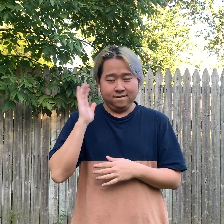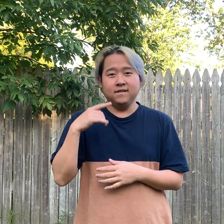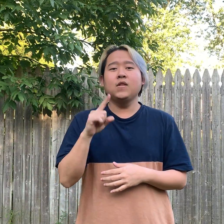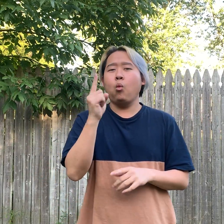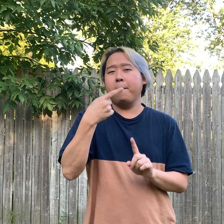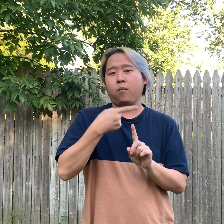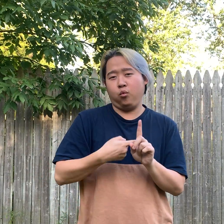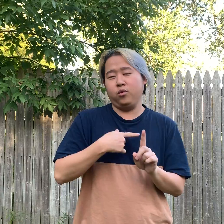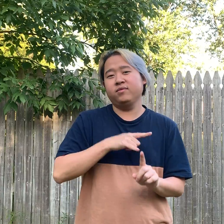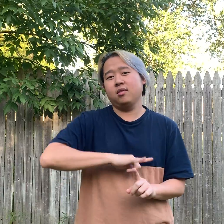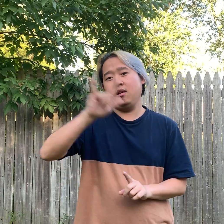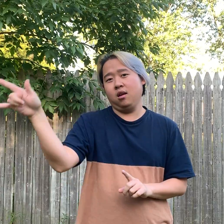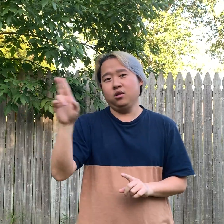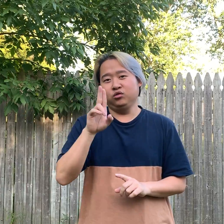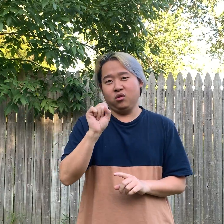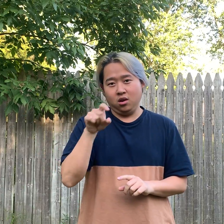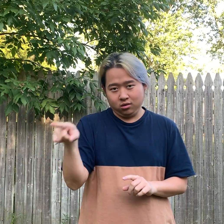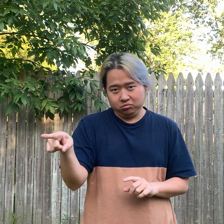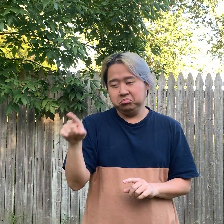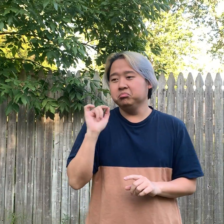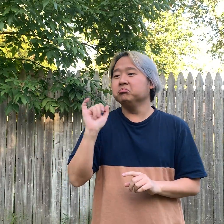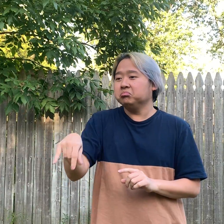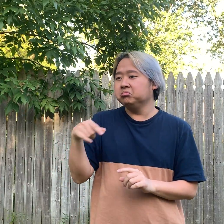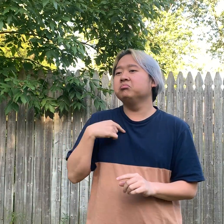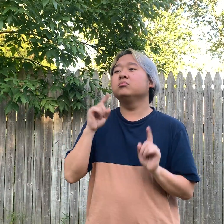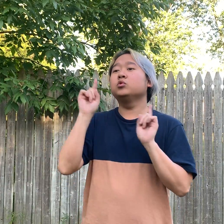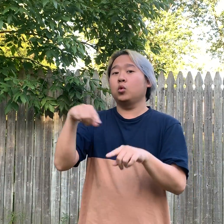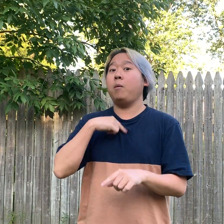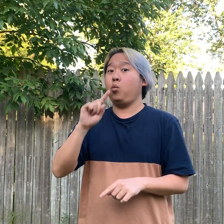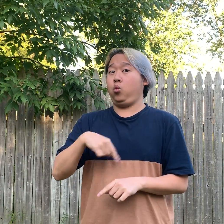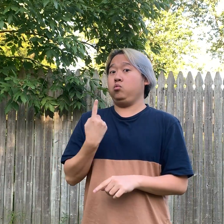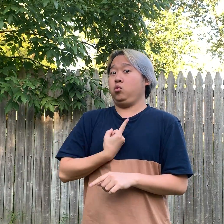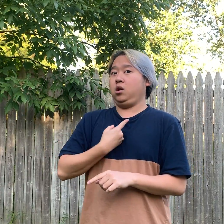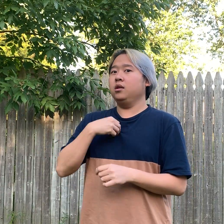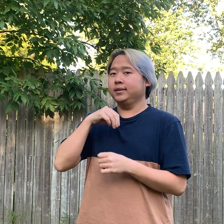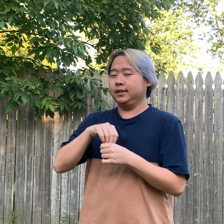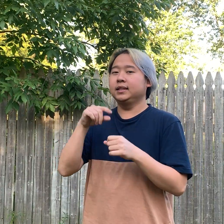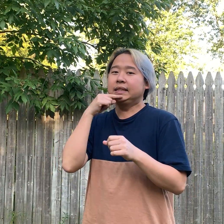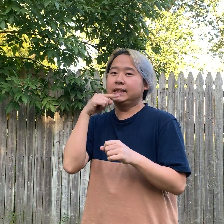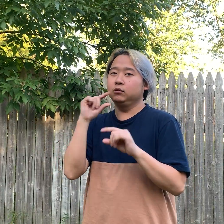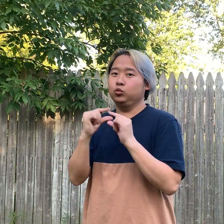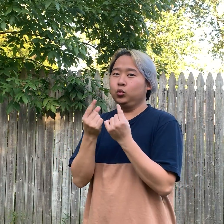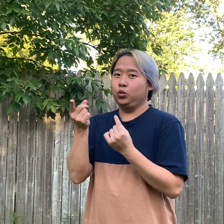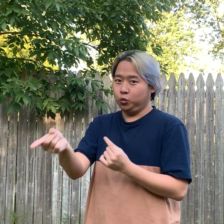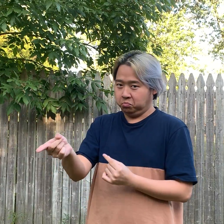So, I flew to the United States for a one-month exchange. I was the only deaf person involved in this exchange program.